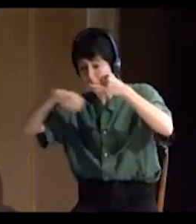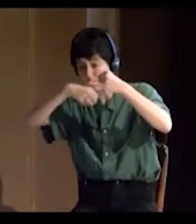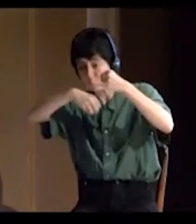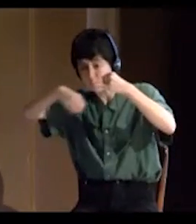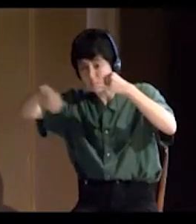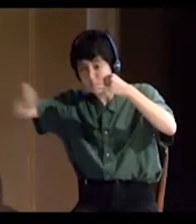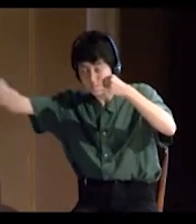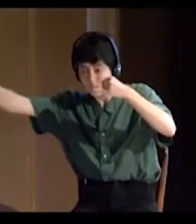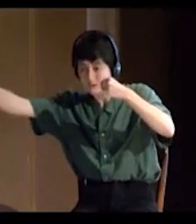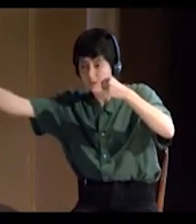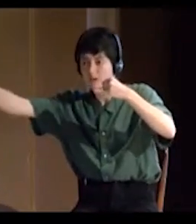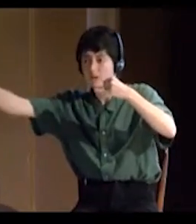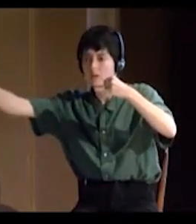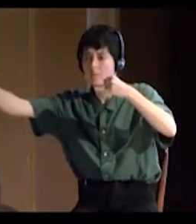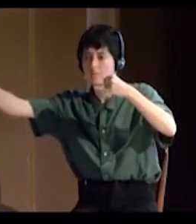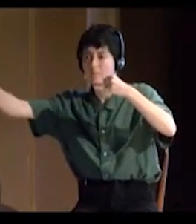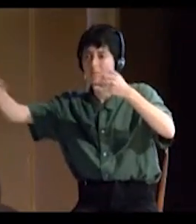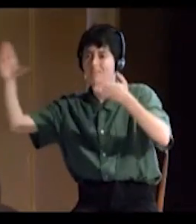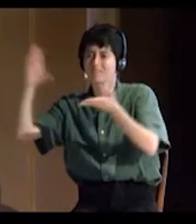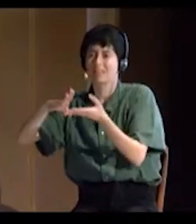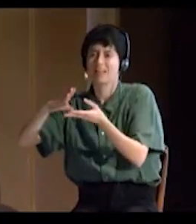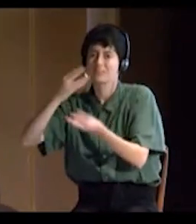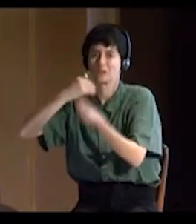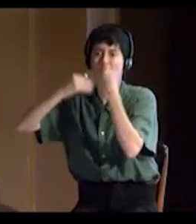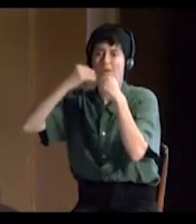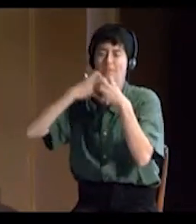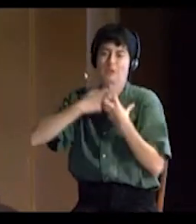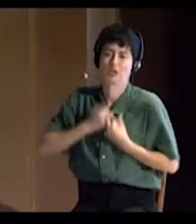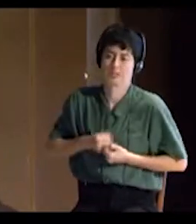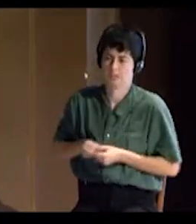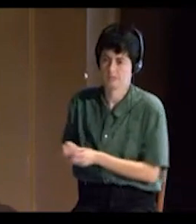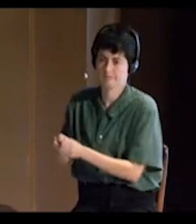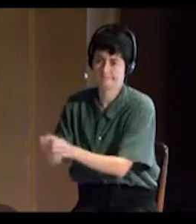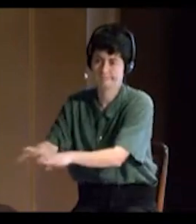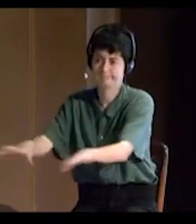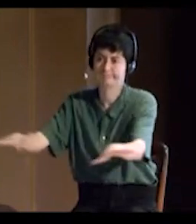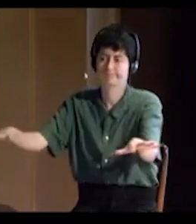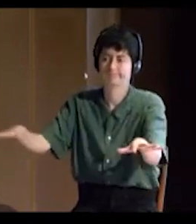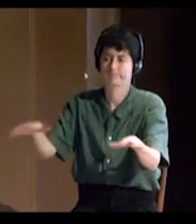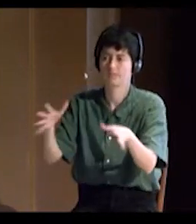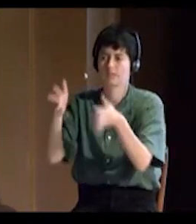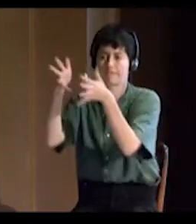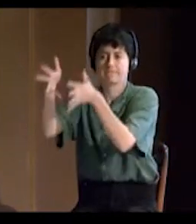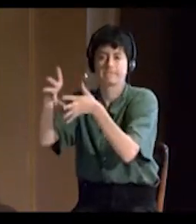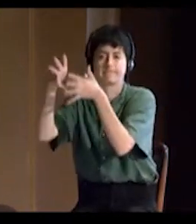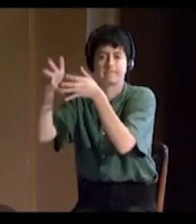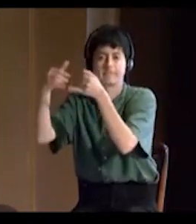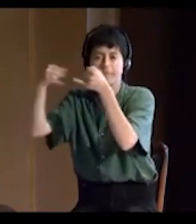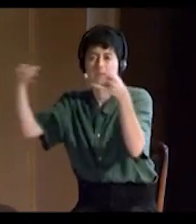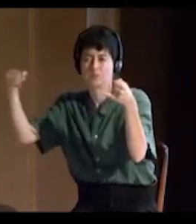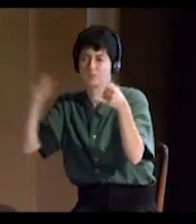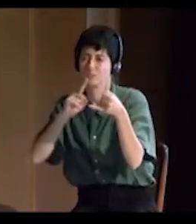So it's just two different strategies for trying to disperse and I don't know if it's a 100% universal rule